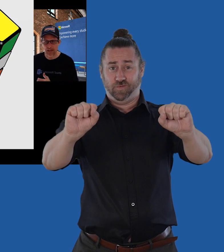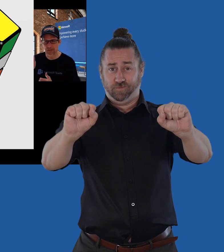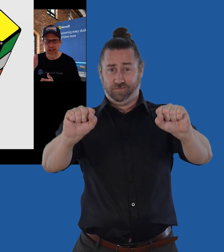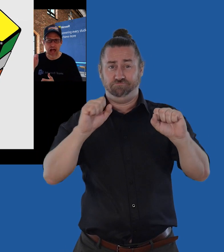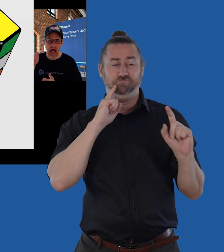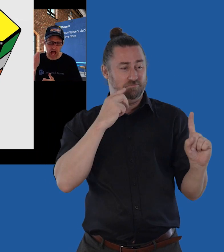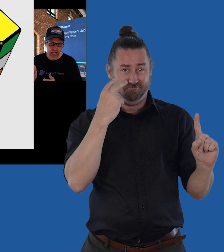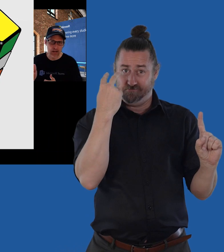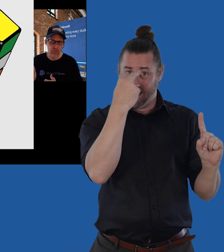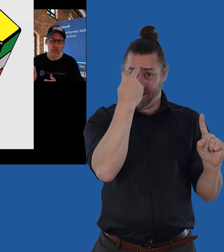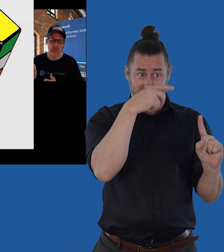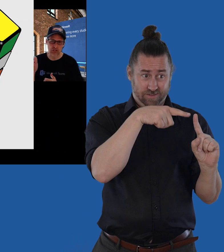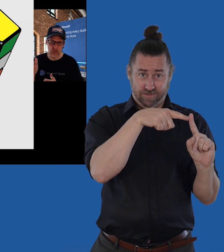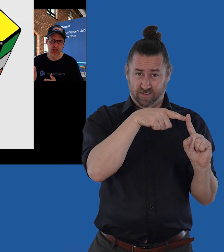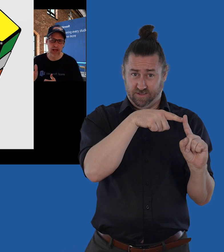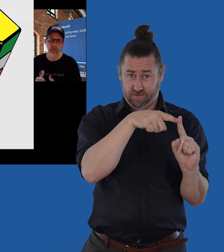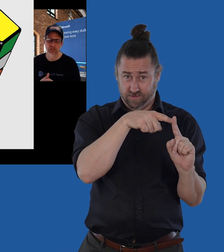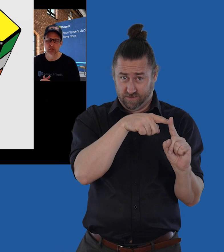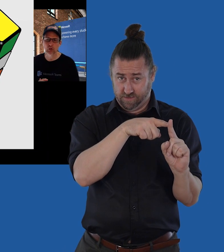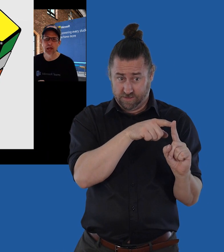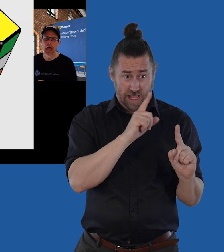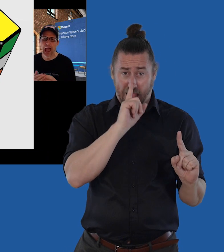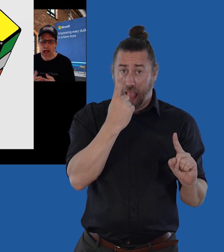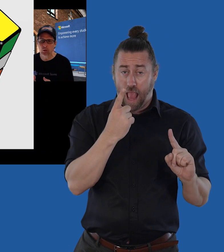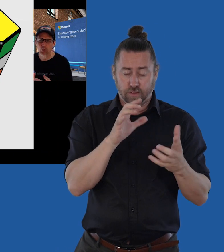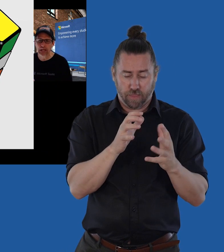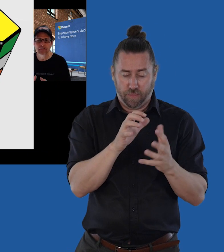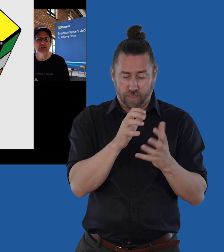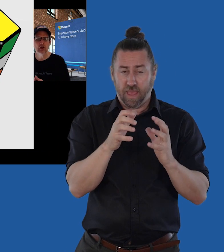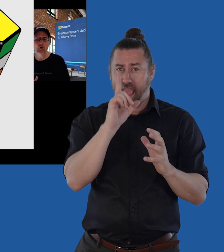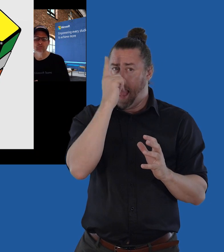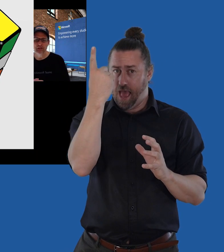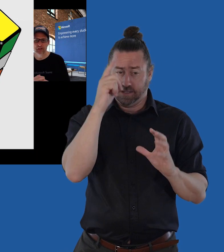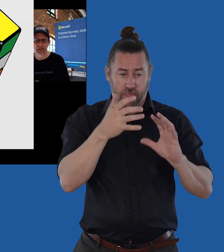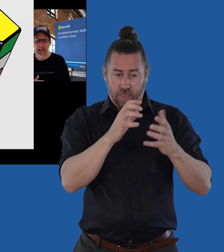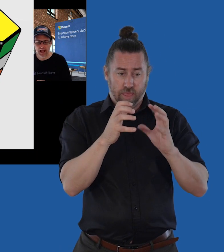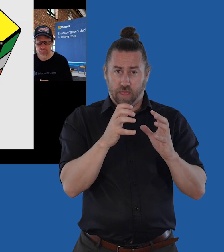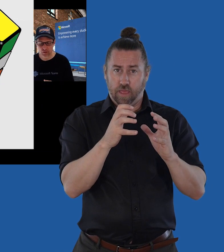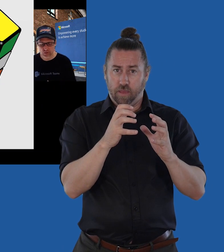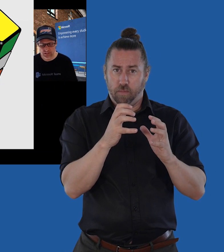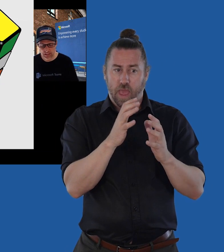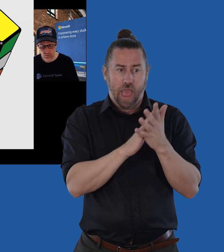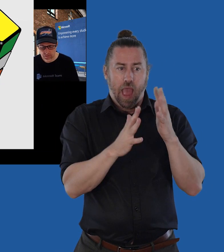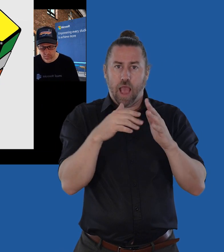and they're unable to do that Rubik's Cube, how would we ever know that they have those skills?